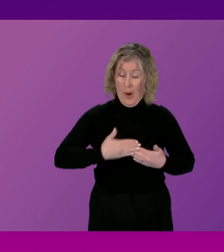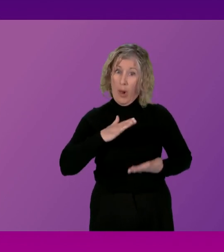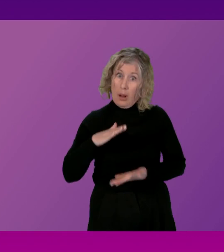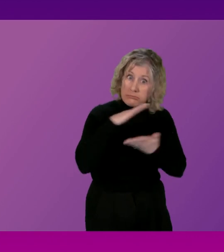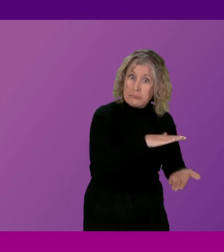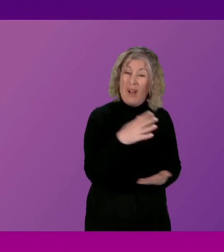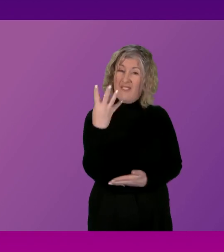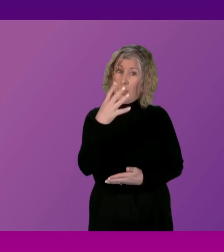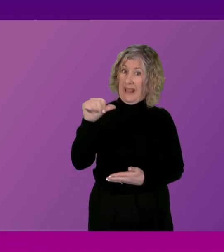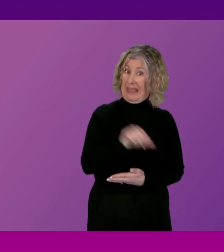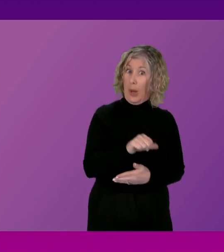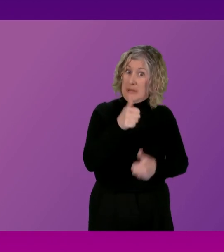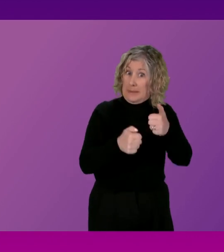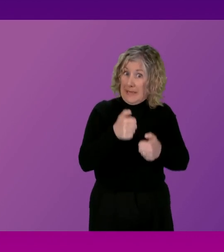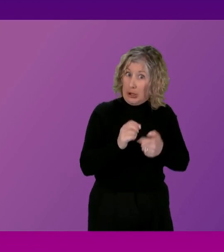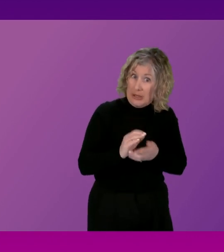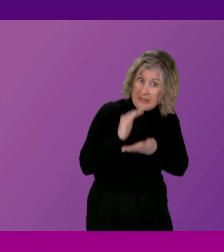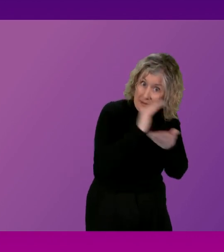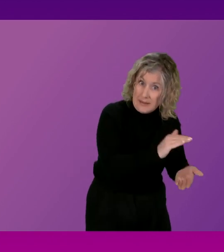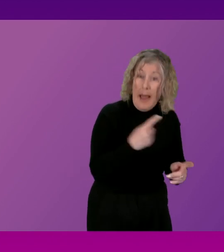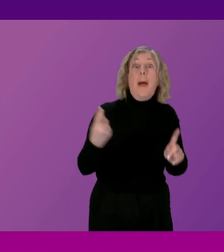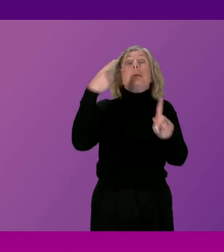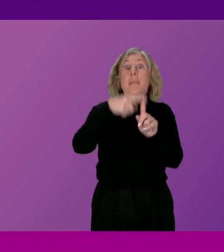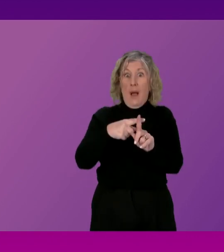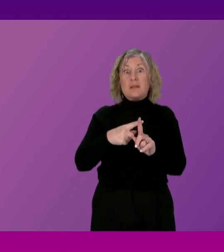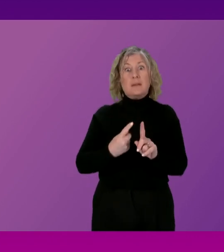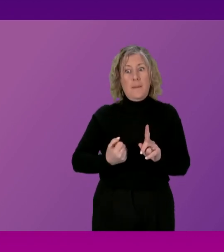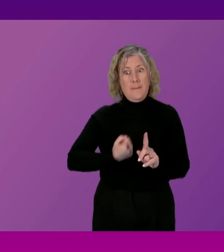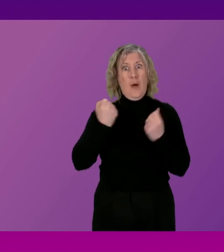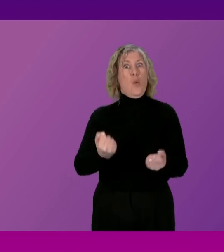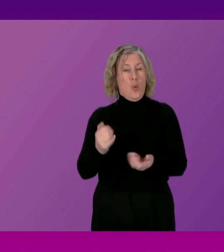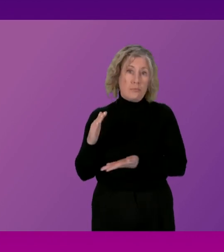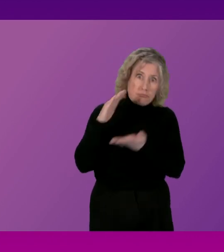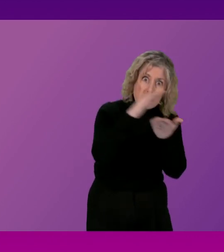On top of those 14,000 messages, I will, when I submit my final statement, be handing over